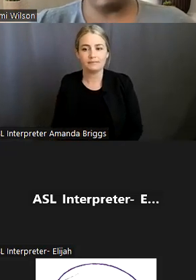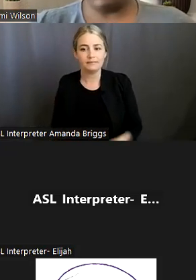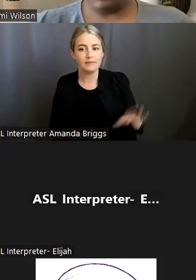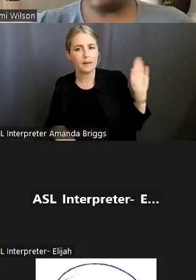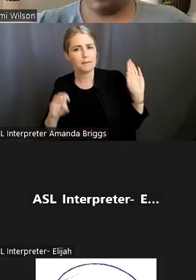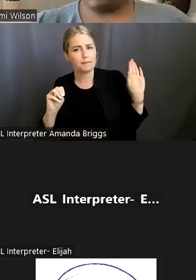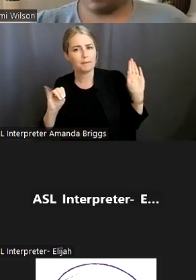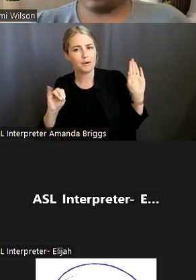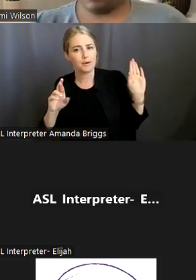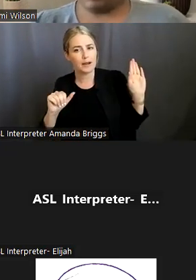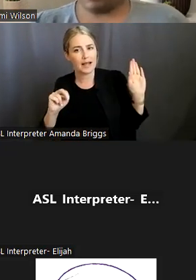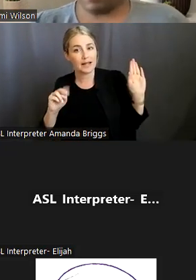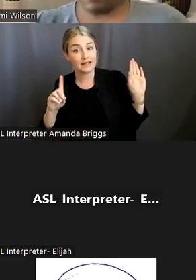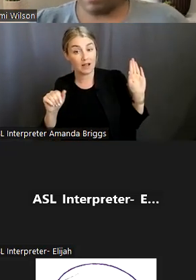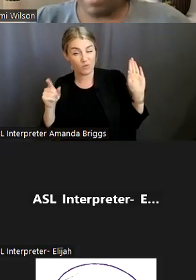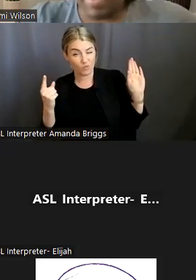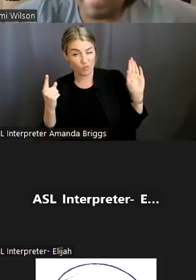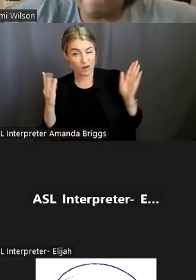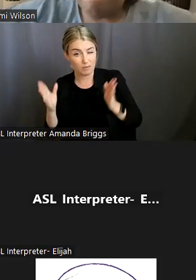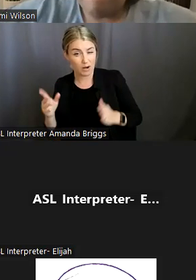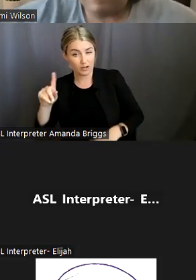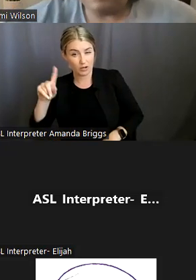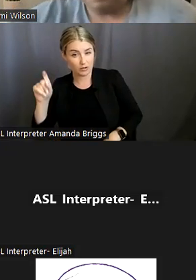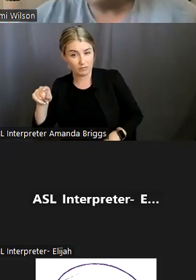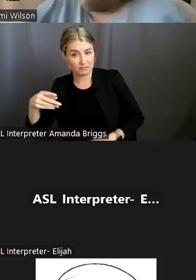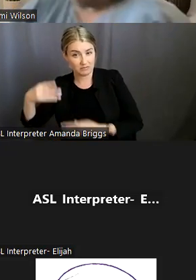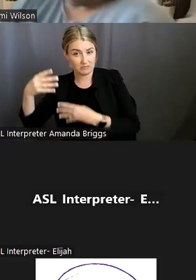a question in the chat asking 'If there's a difference in the eye